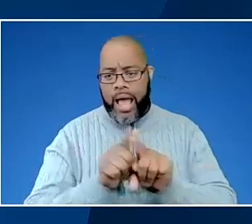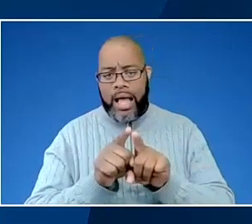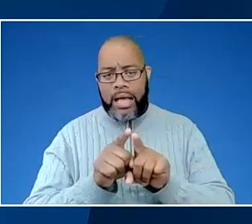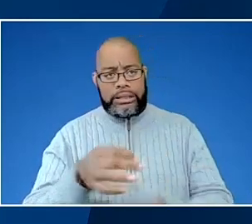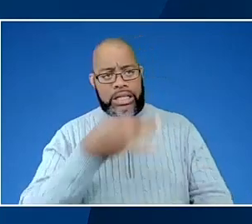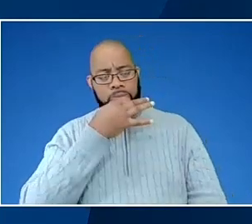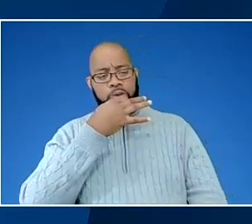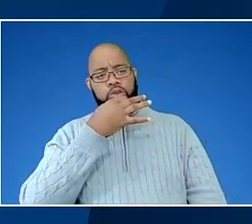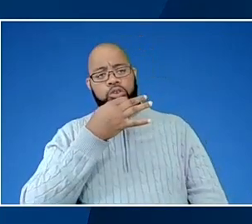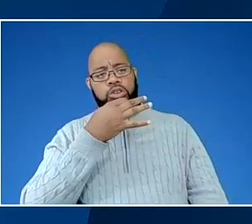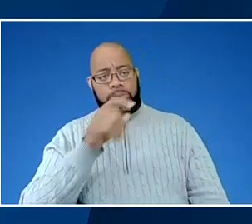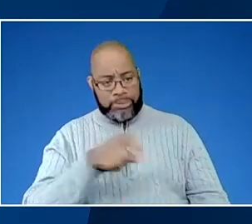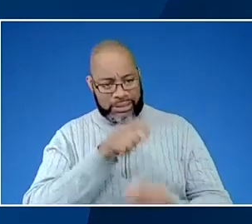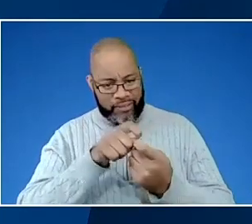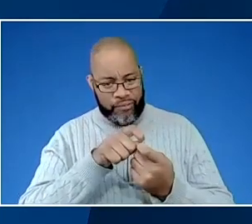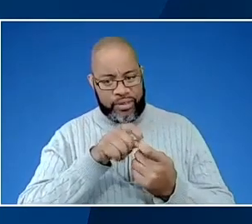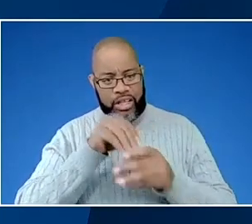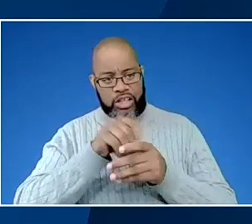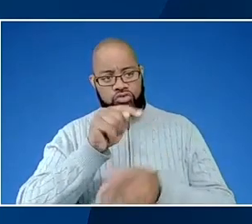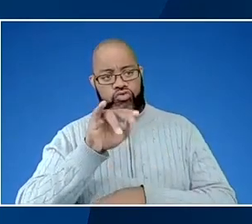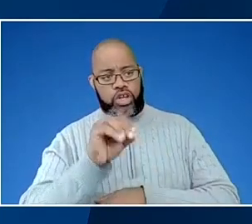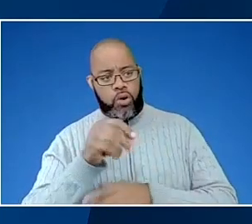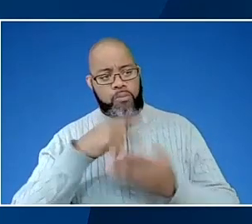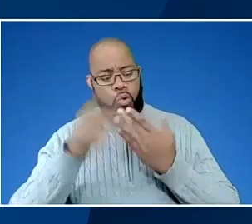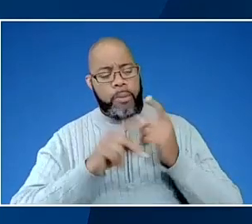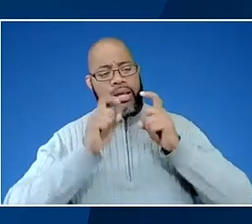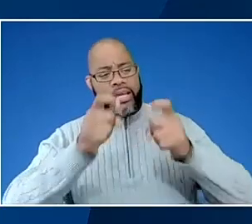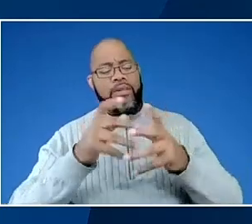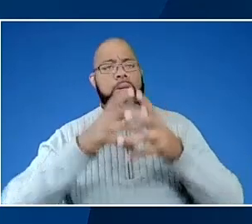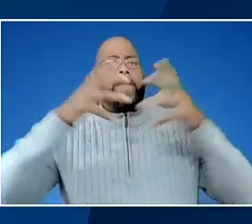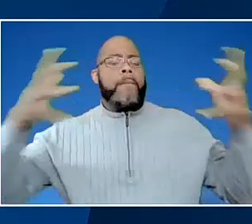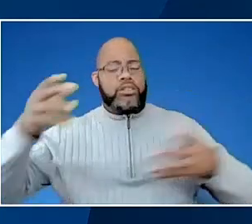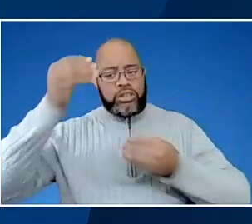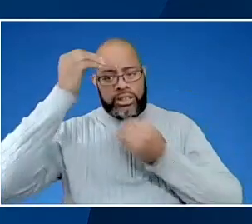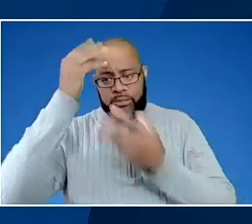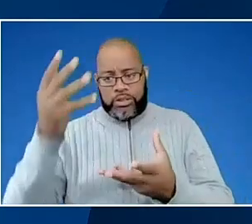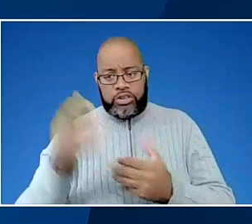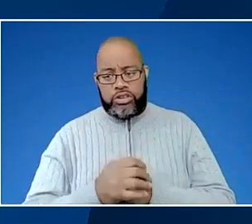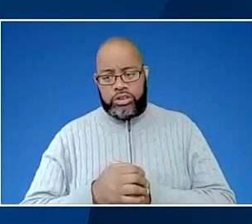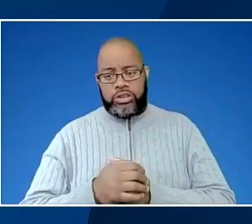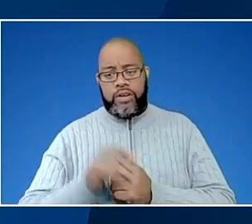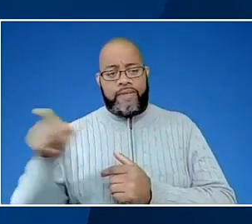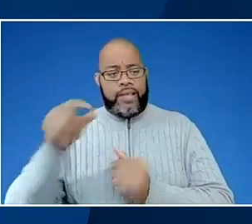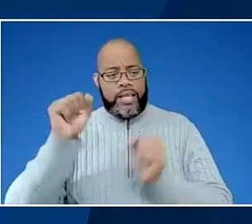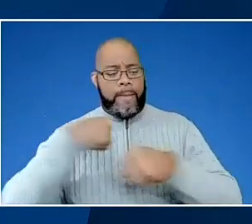specifically in these TRIO Programs, is to give them as much information so that they can make an informed decision.